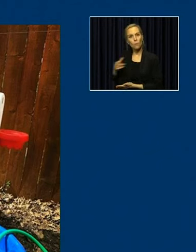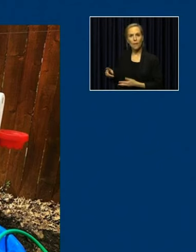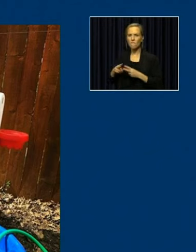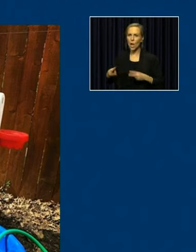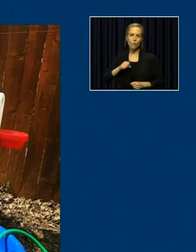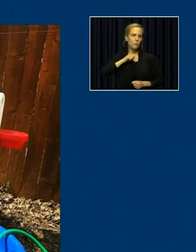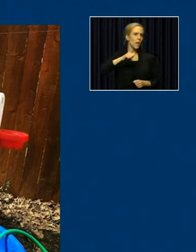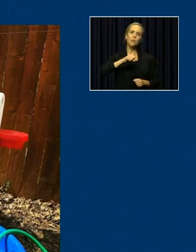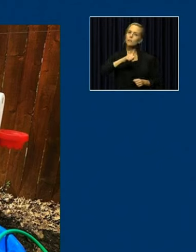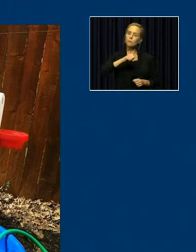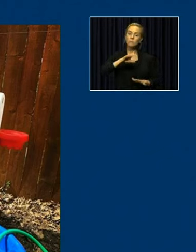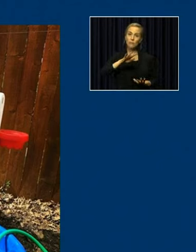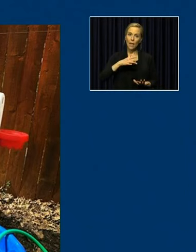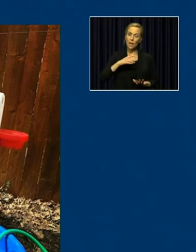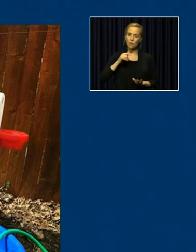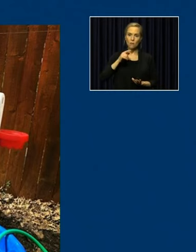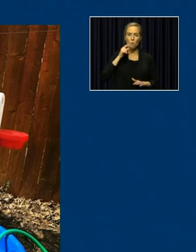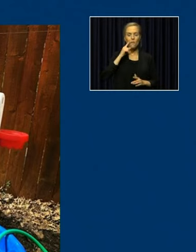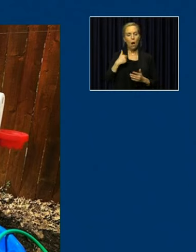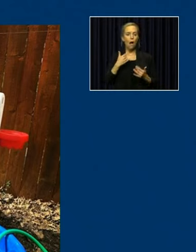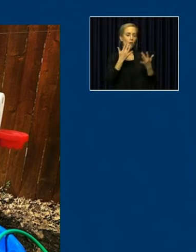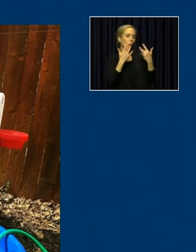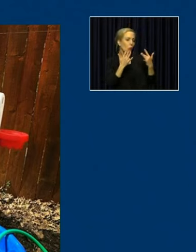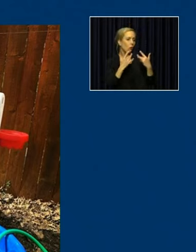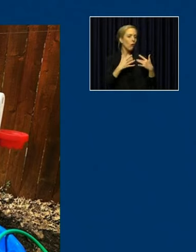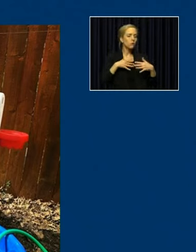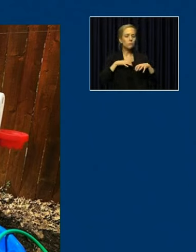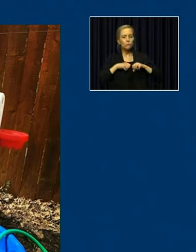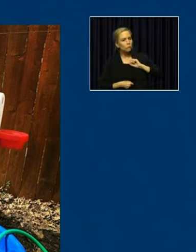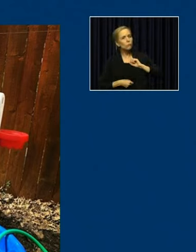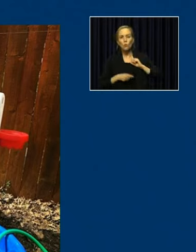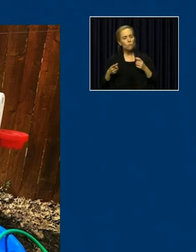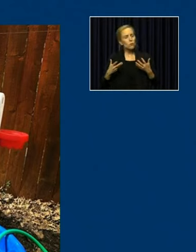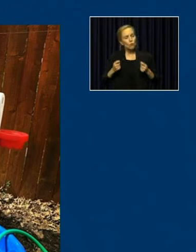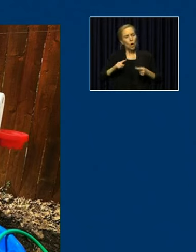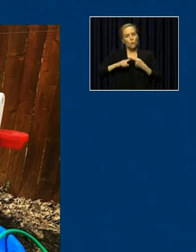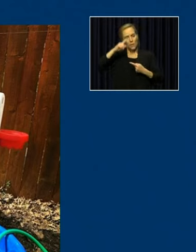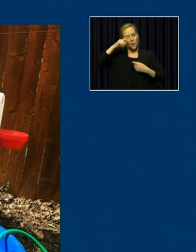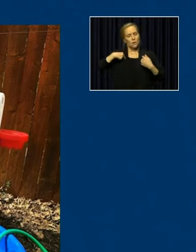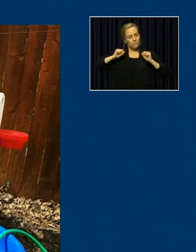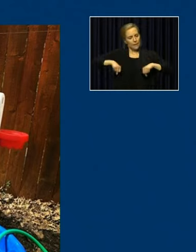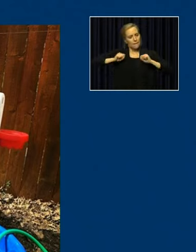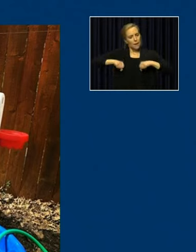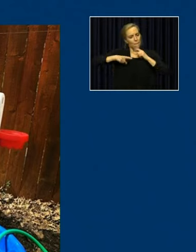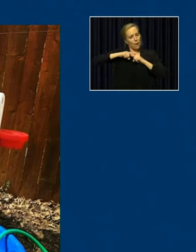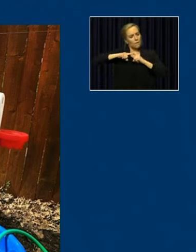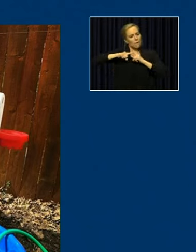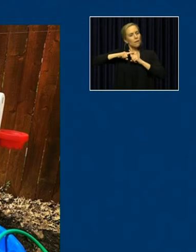WE NOW HAVE A REVAMPED WEBSITE PIPE MOBILE FROM TIME TO TIME FOCUSES ON GIVING YOU ALL THE NENT INFORMATION THAT YOU NEED